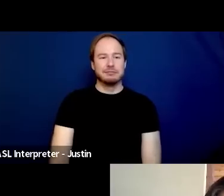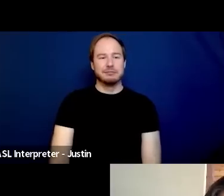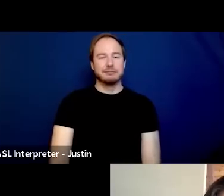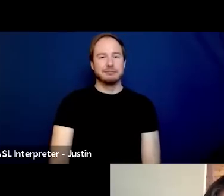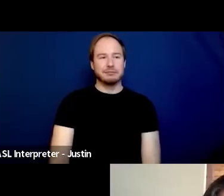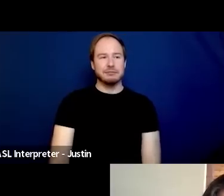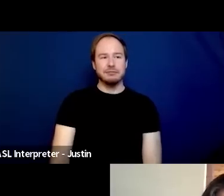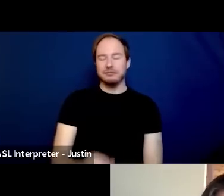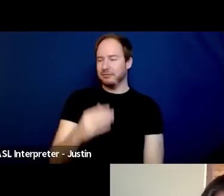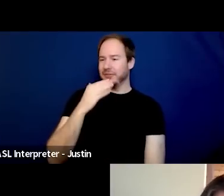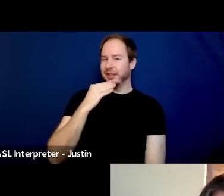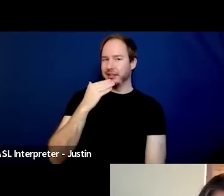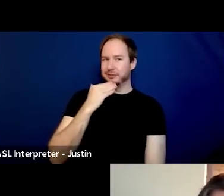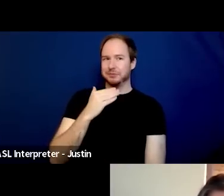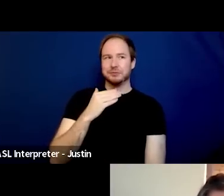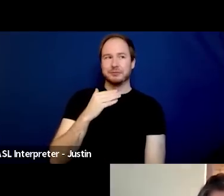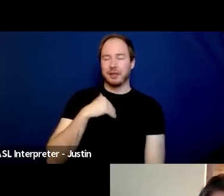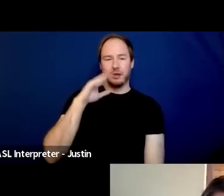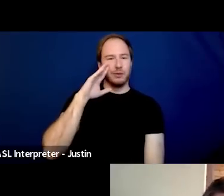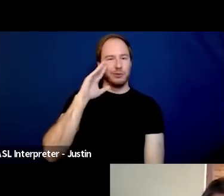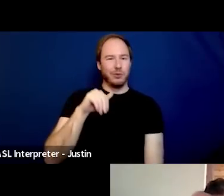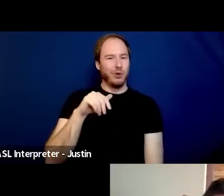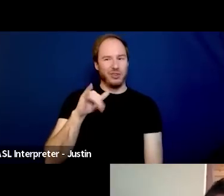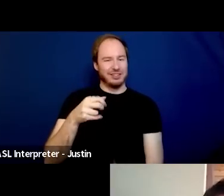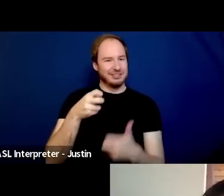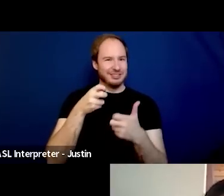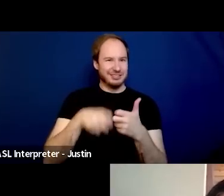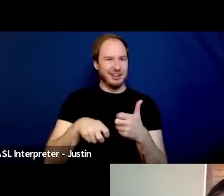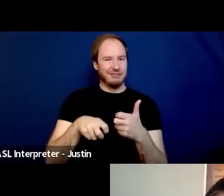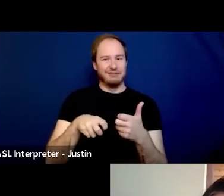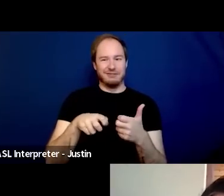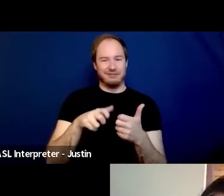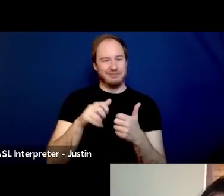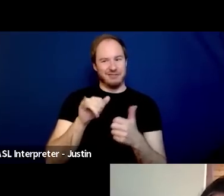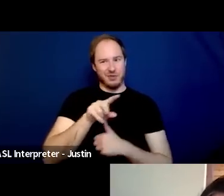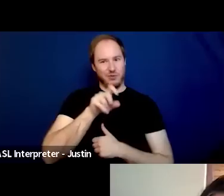Thank you so much for that. I know it's a challenging question, but I think that that response